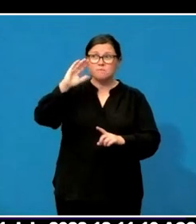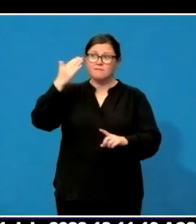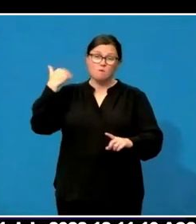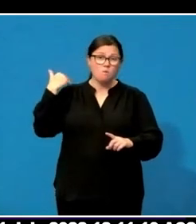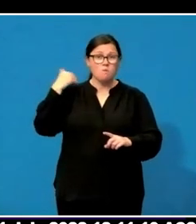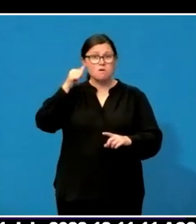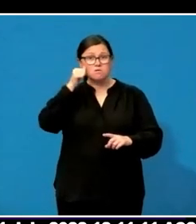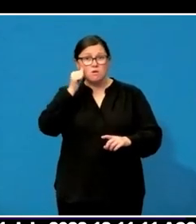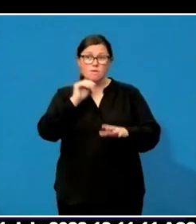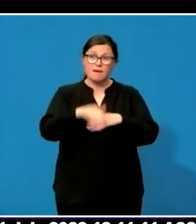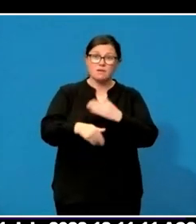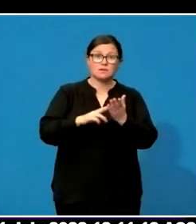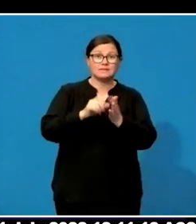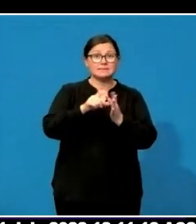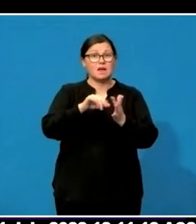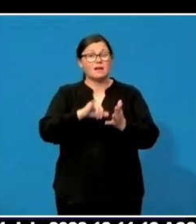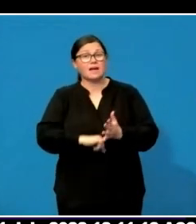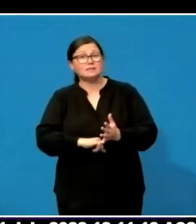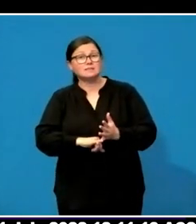for it? No? I don't know.